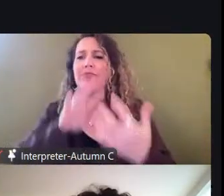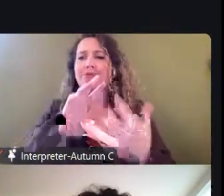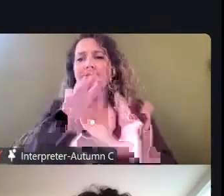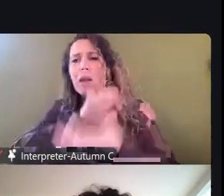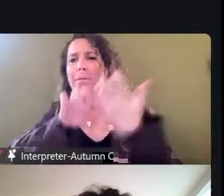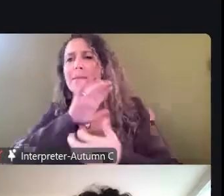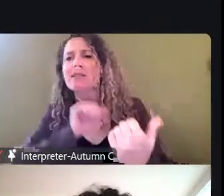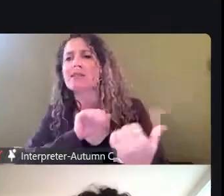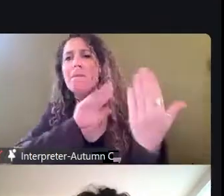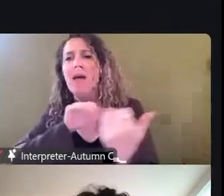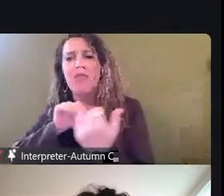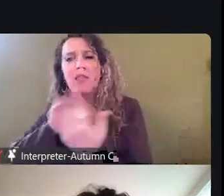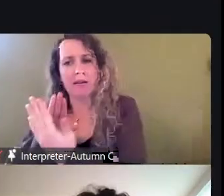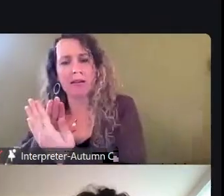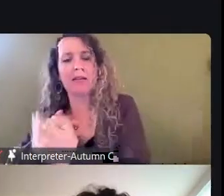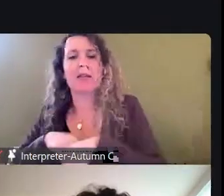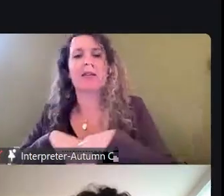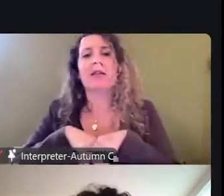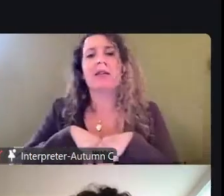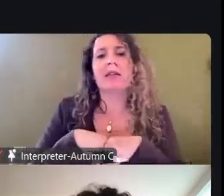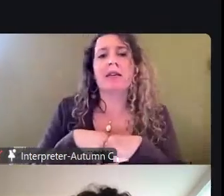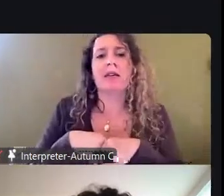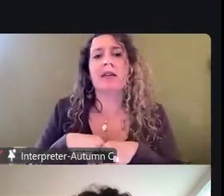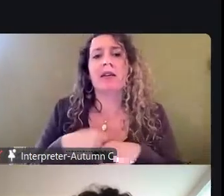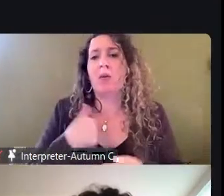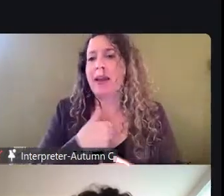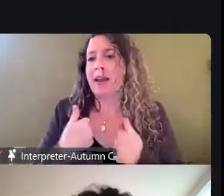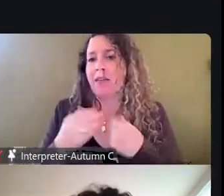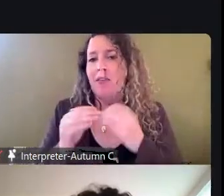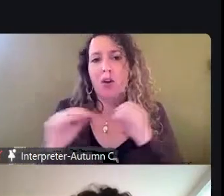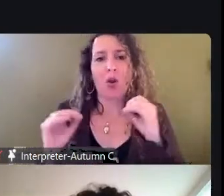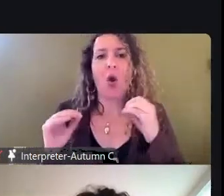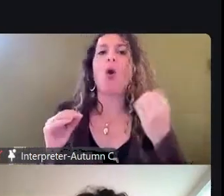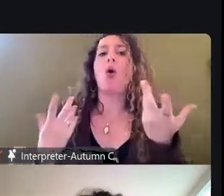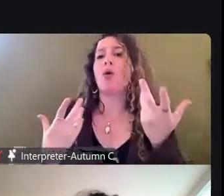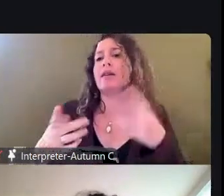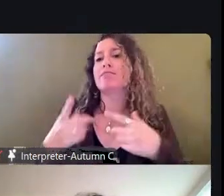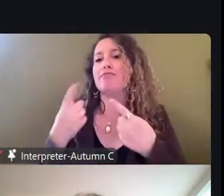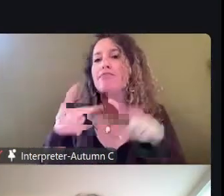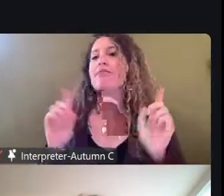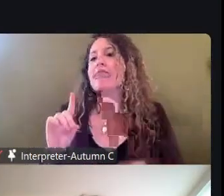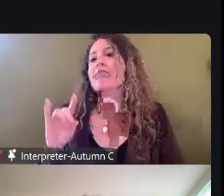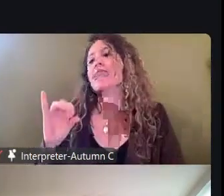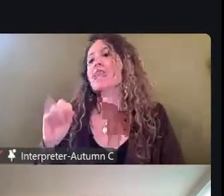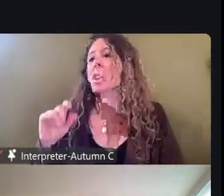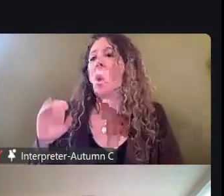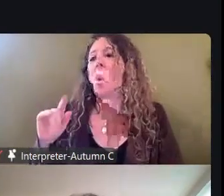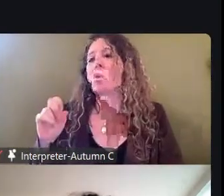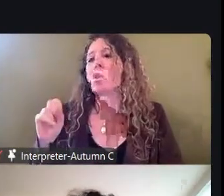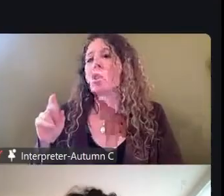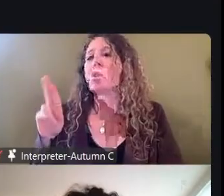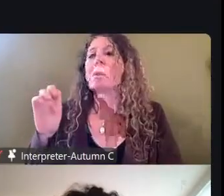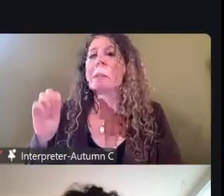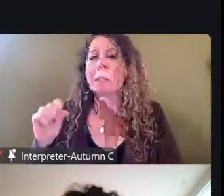So I just want to start out with, we have no disclosures at this time. And for the learning objectives,